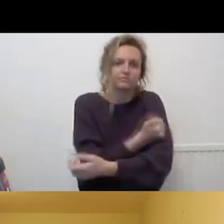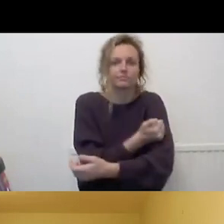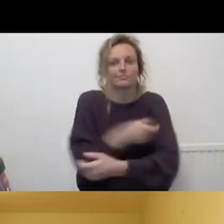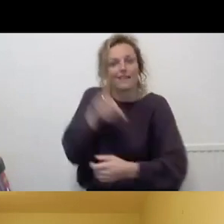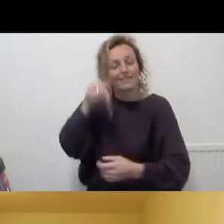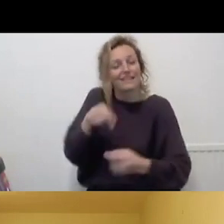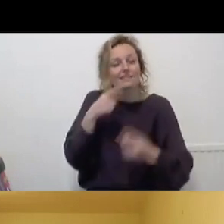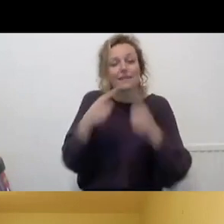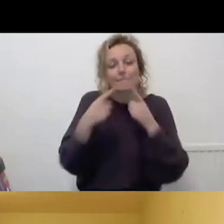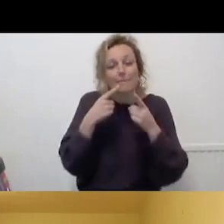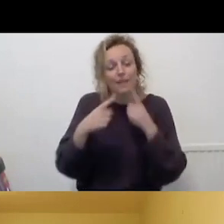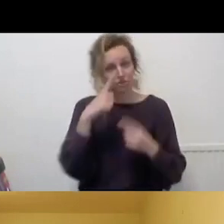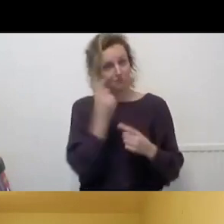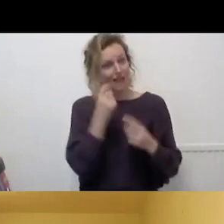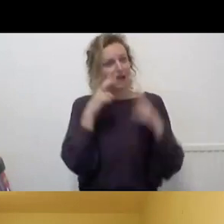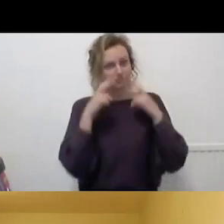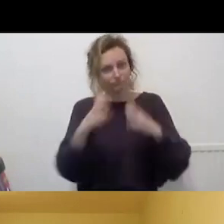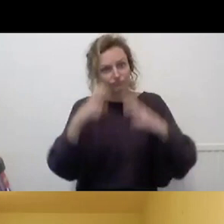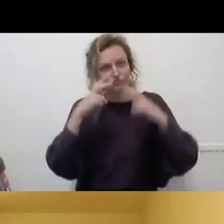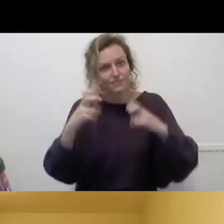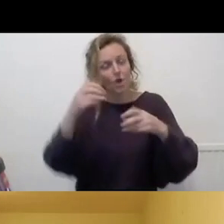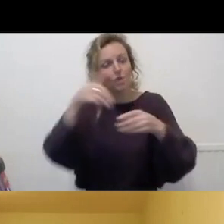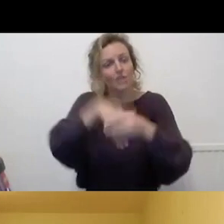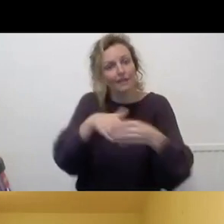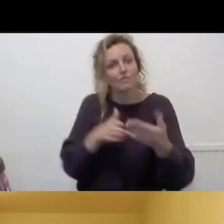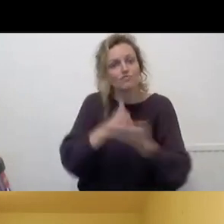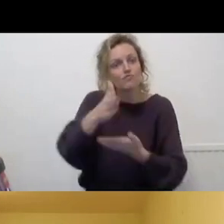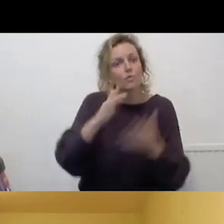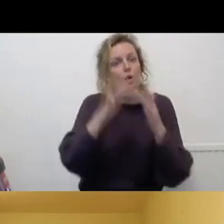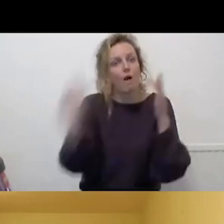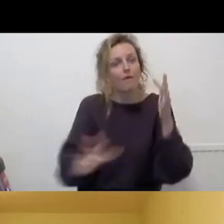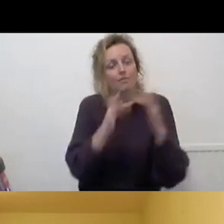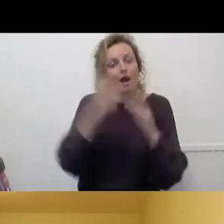this is on the government website, and it will be available and the vaccination sites as well.